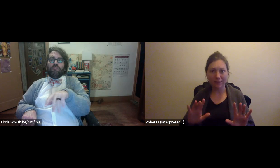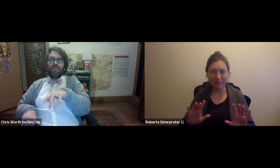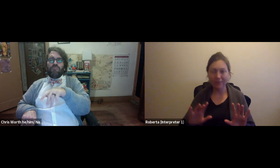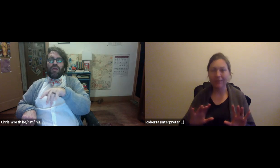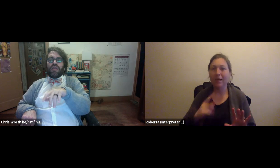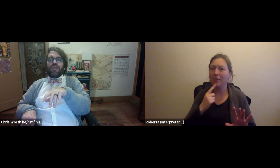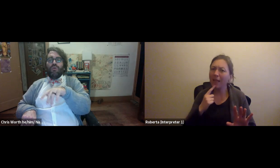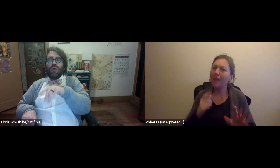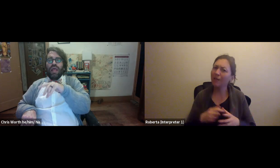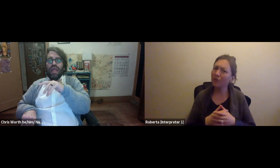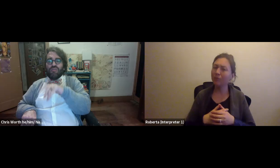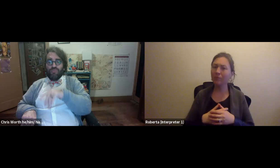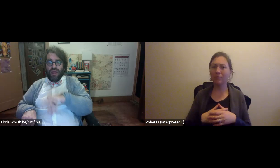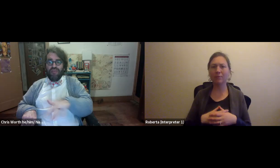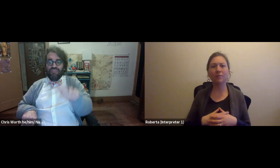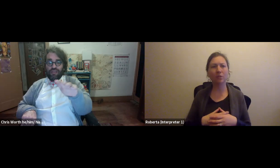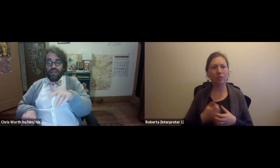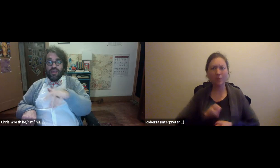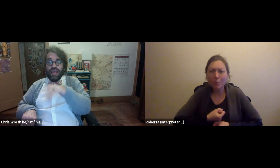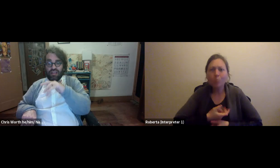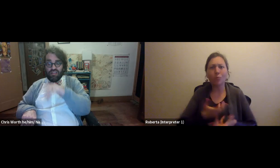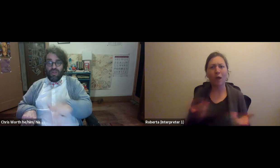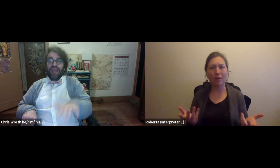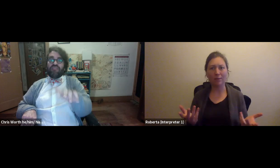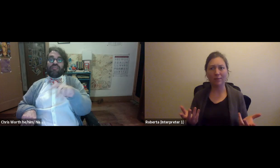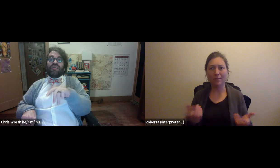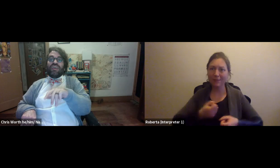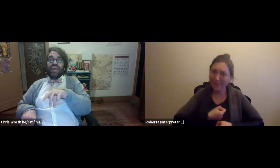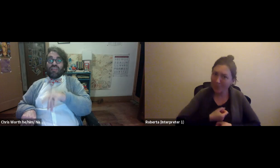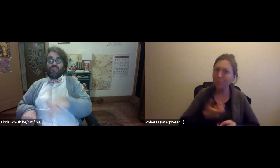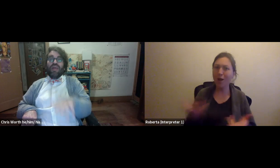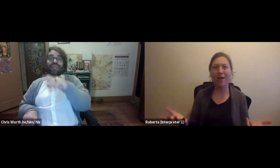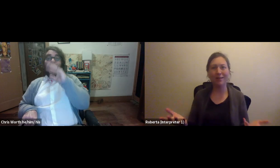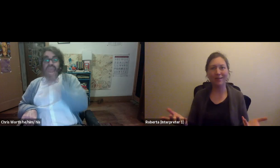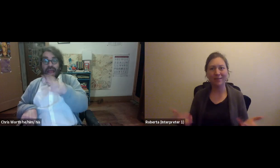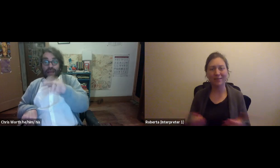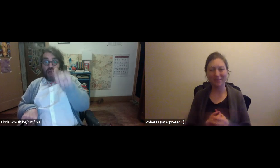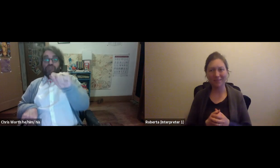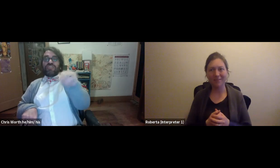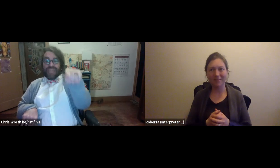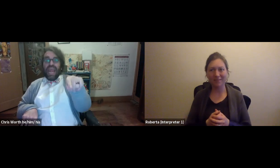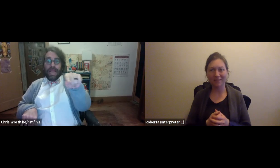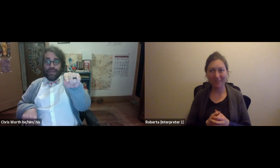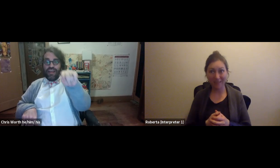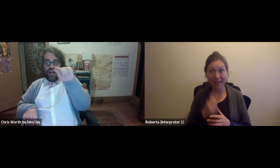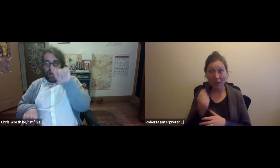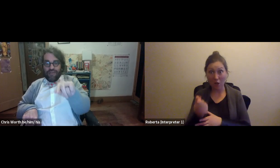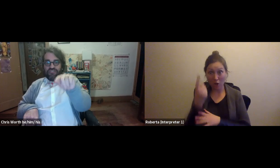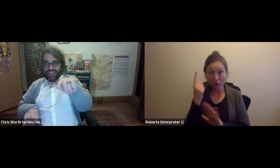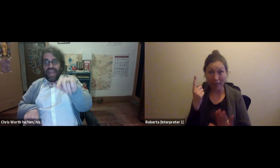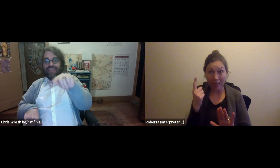be, and express, express, express and understand. Understand that